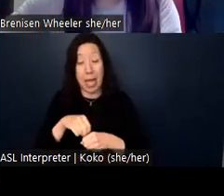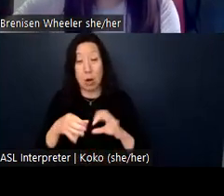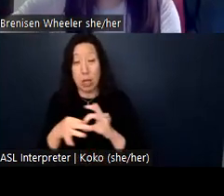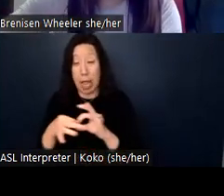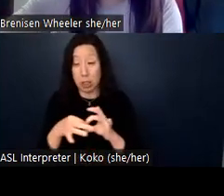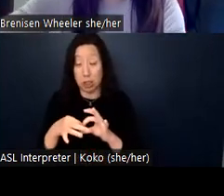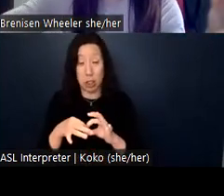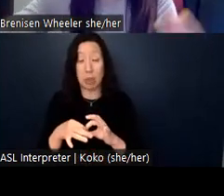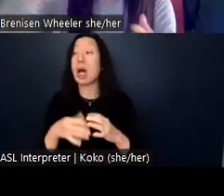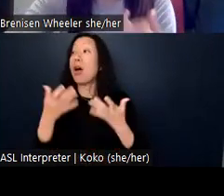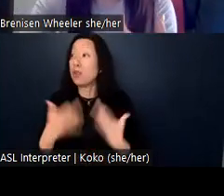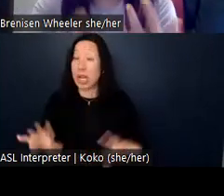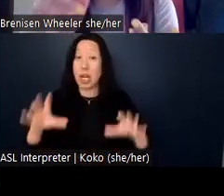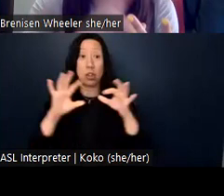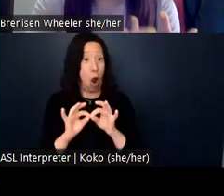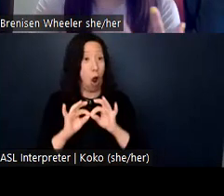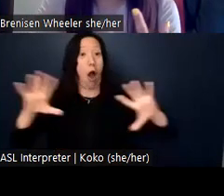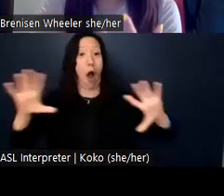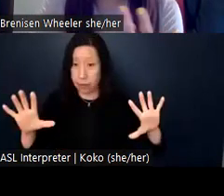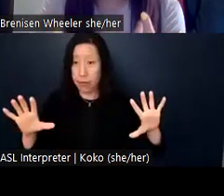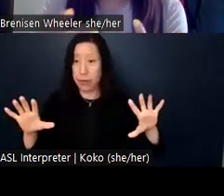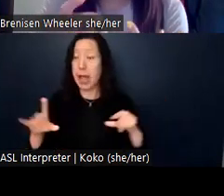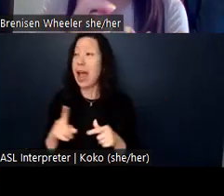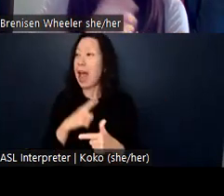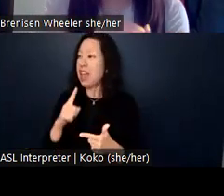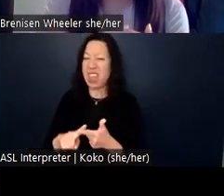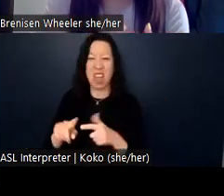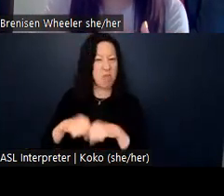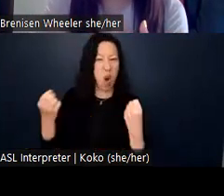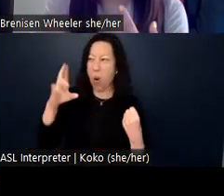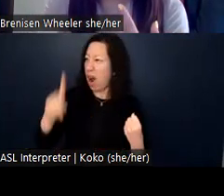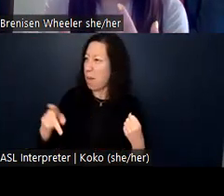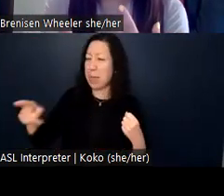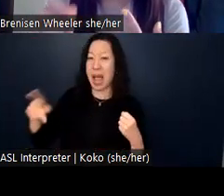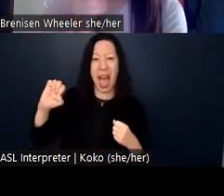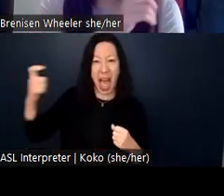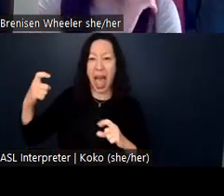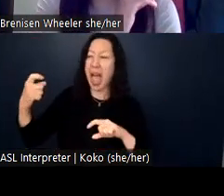has left so if someone's broken up. 12:51:48 This is from an X. and they're constantly